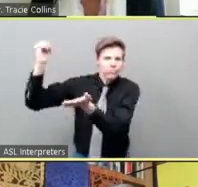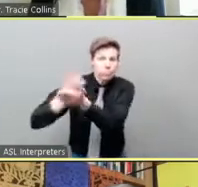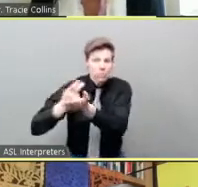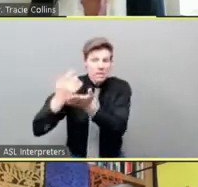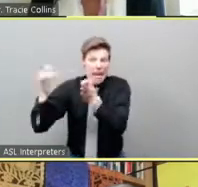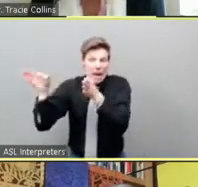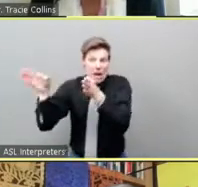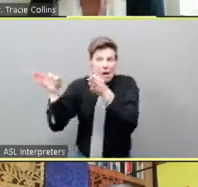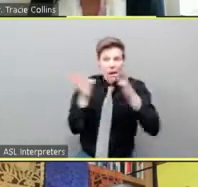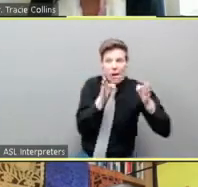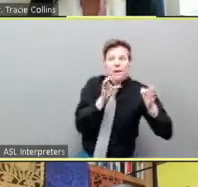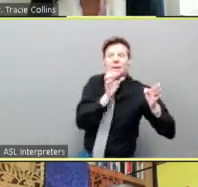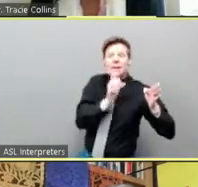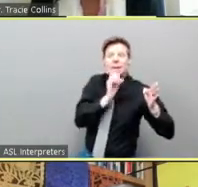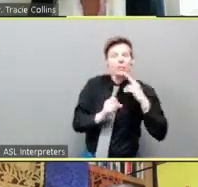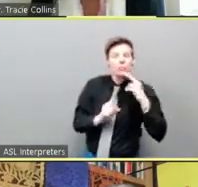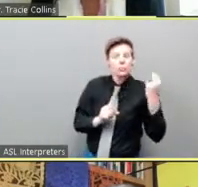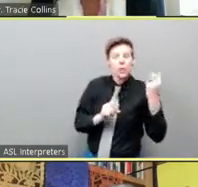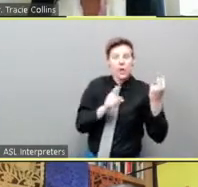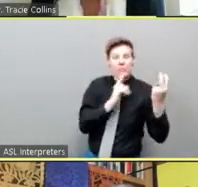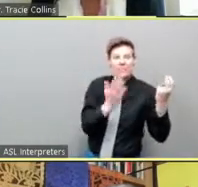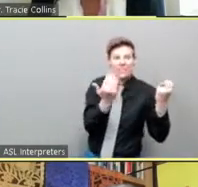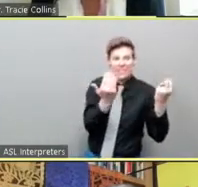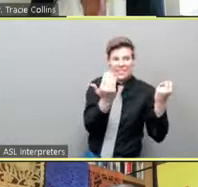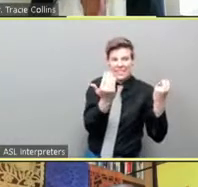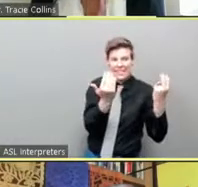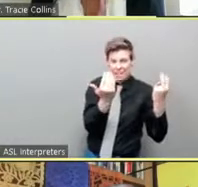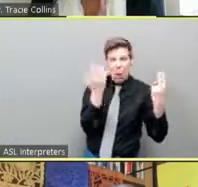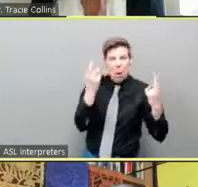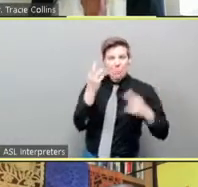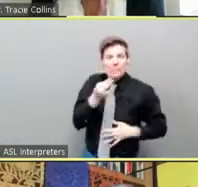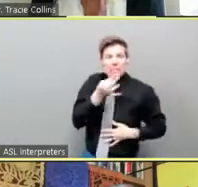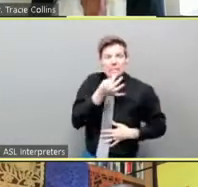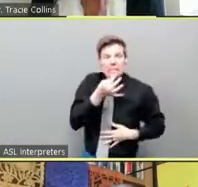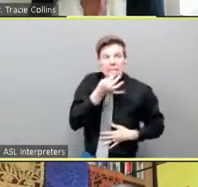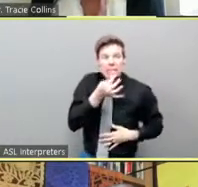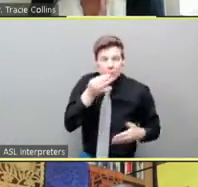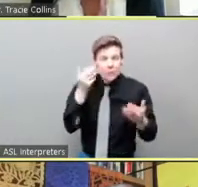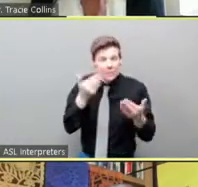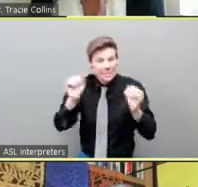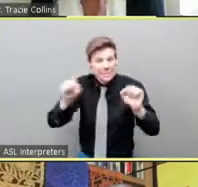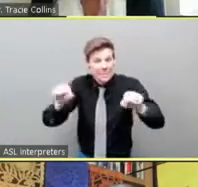right now you can register your child between the ages of 12-15 for the